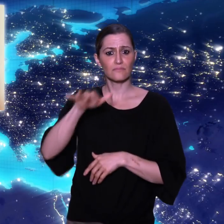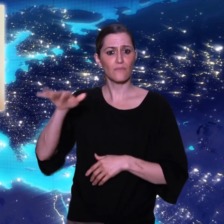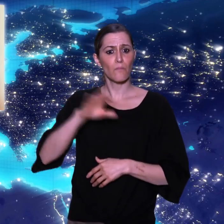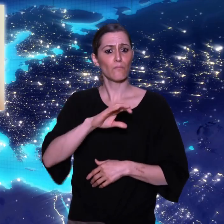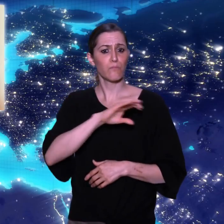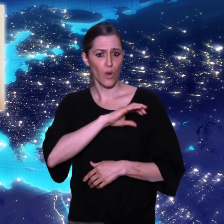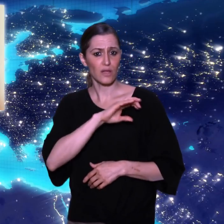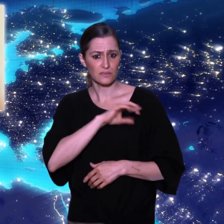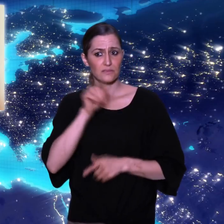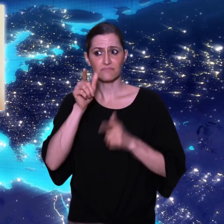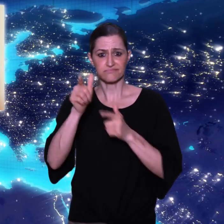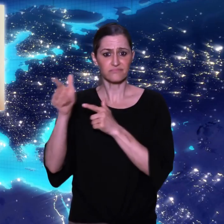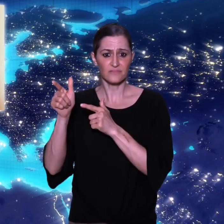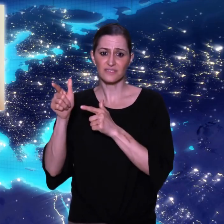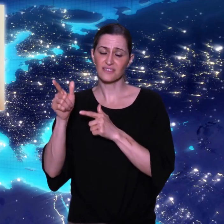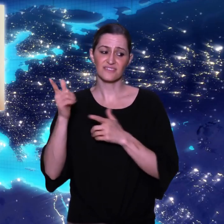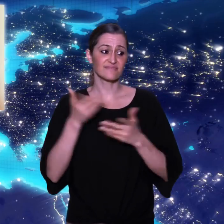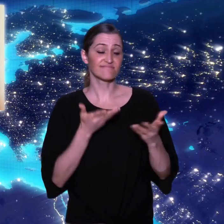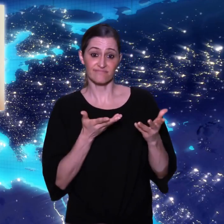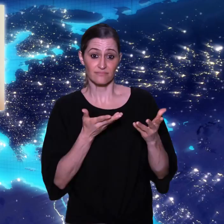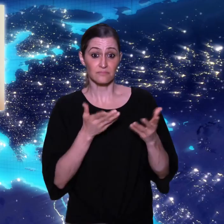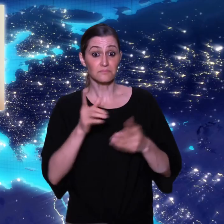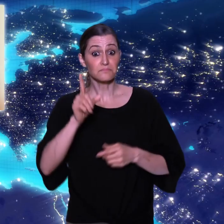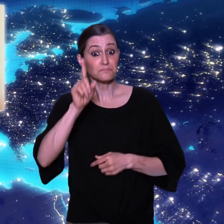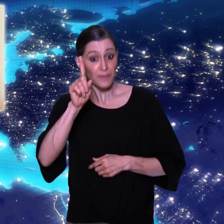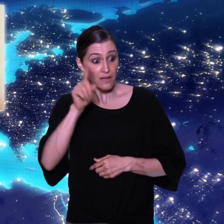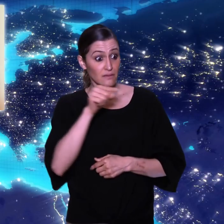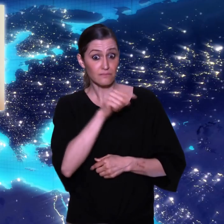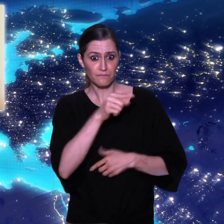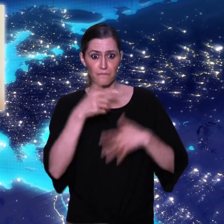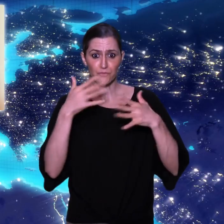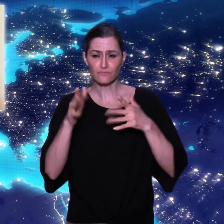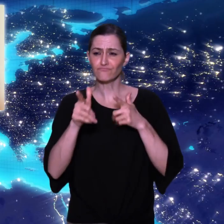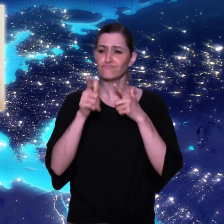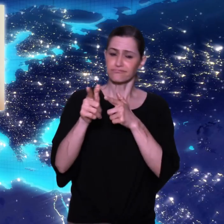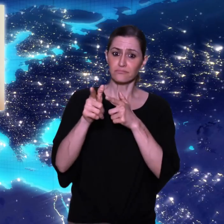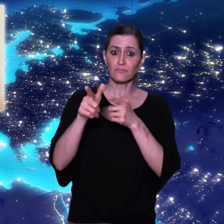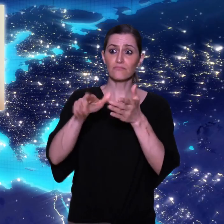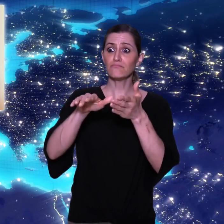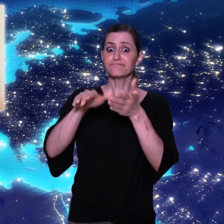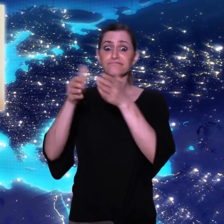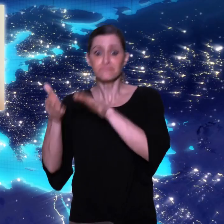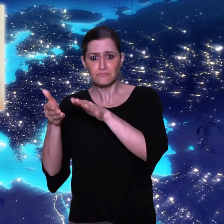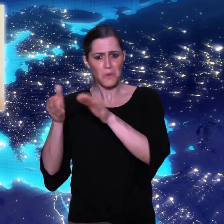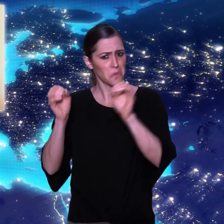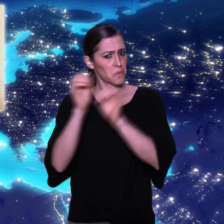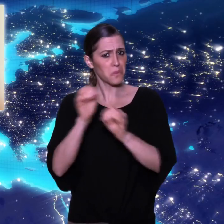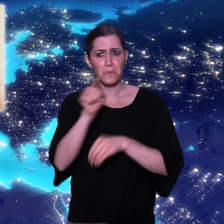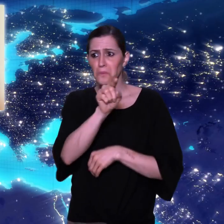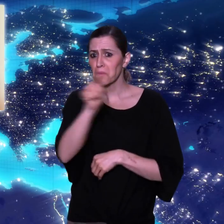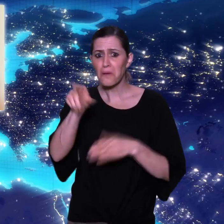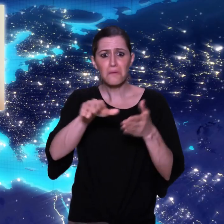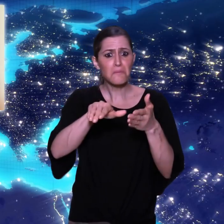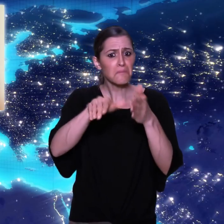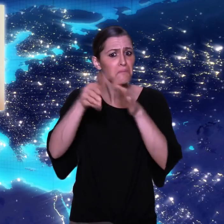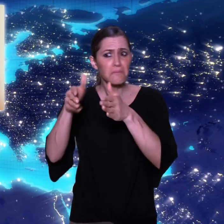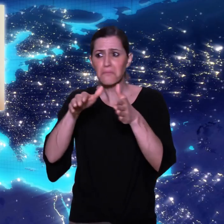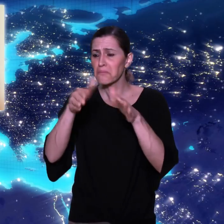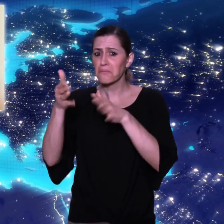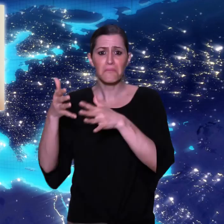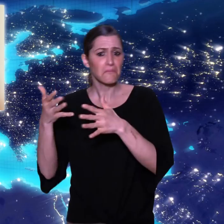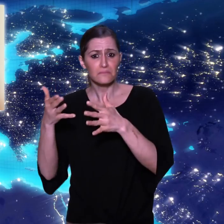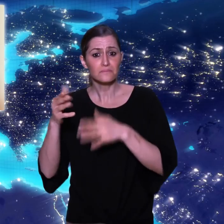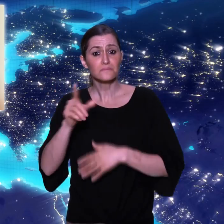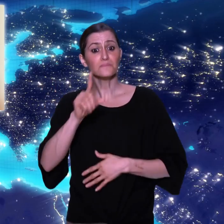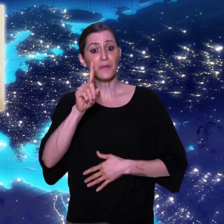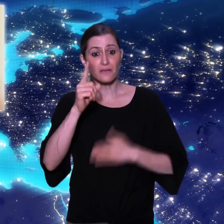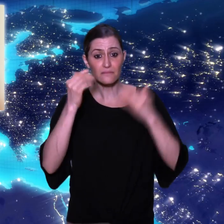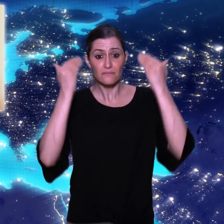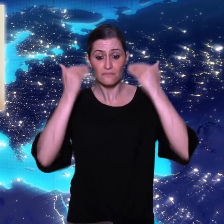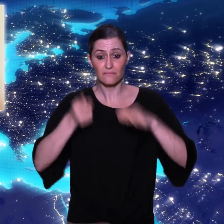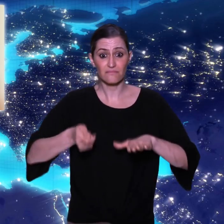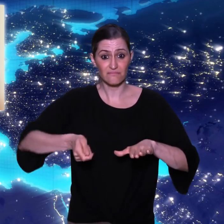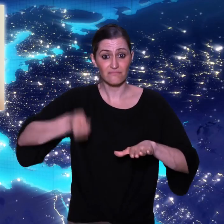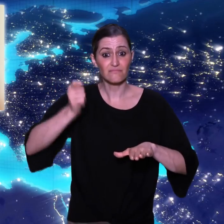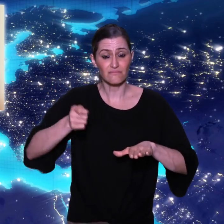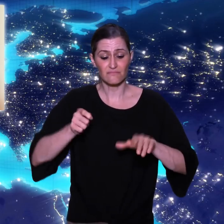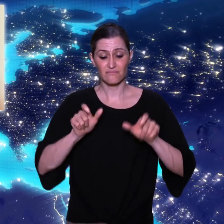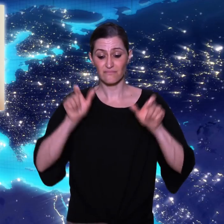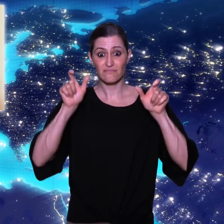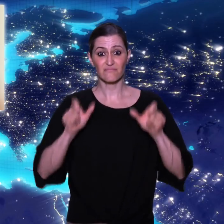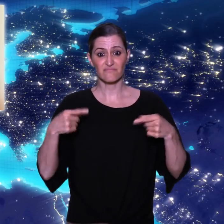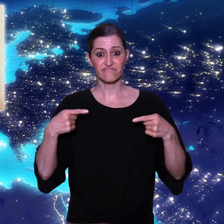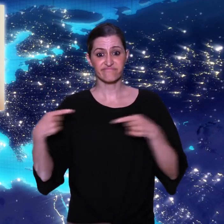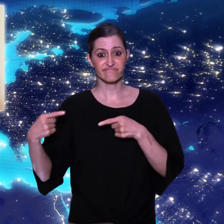with sedition, he must be punished in the worst way.